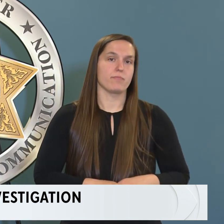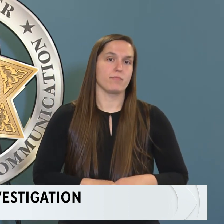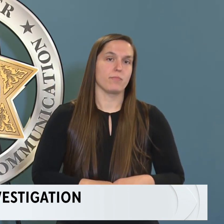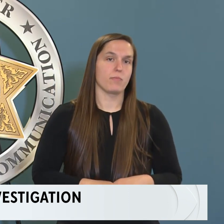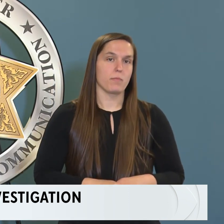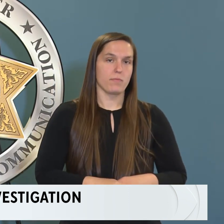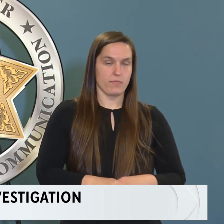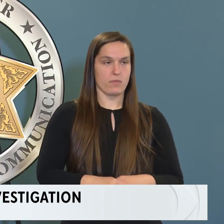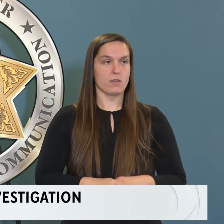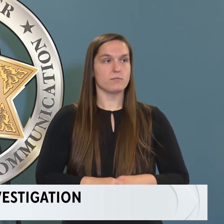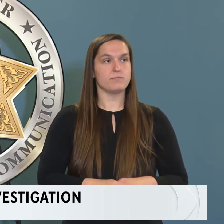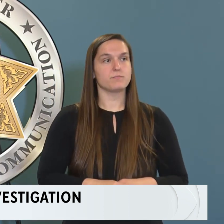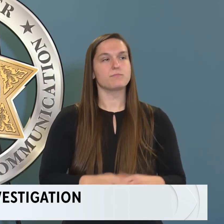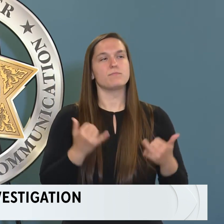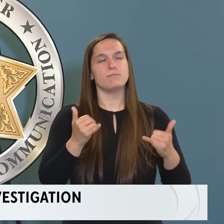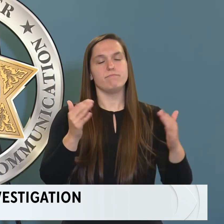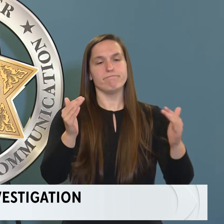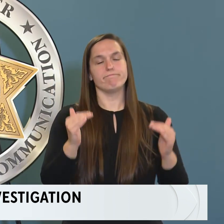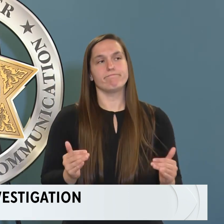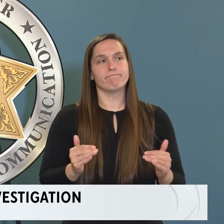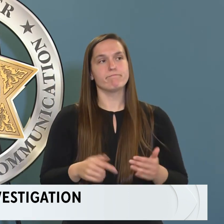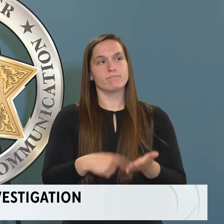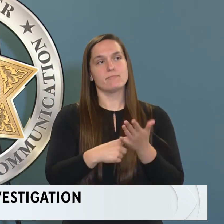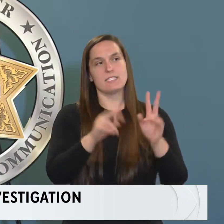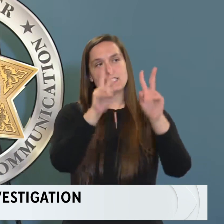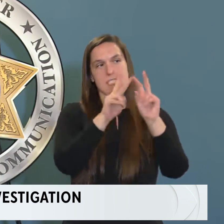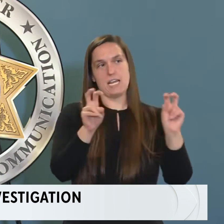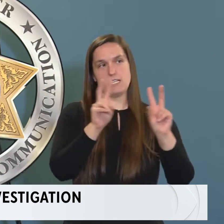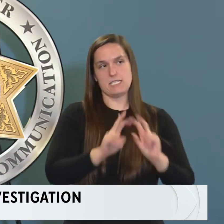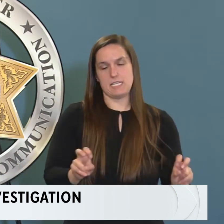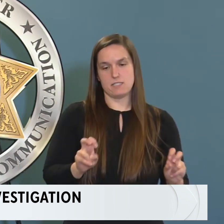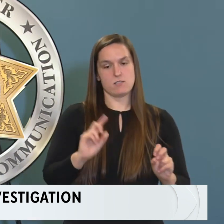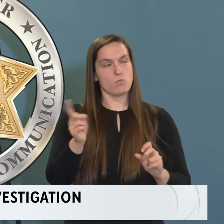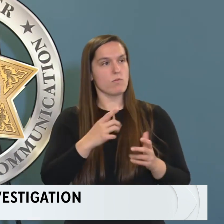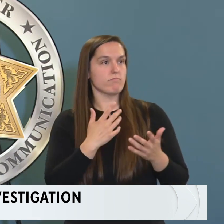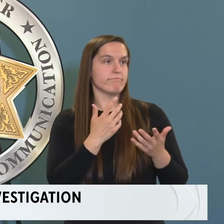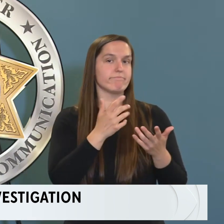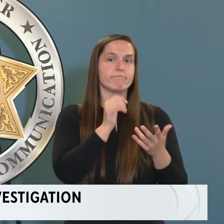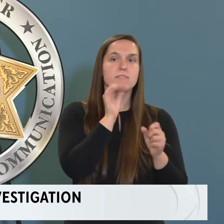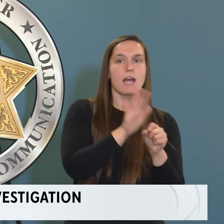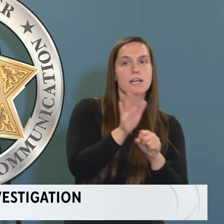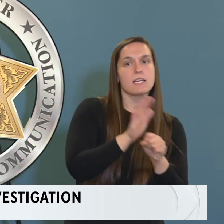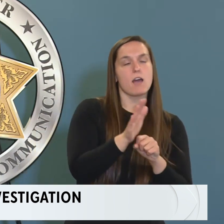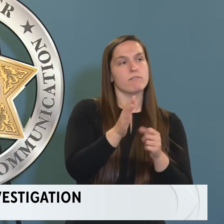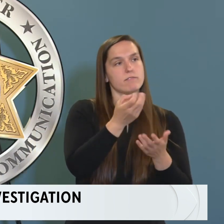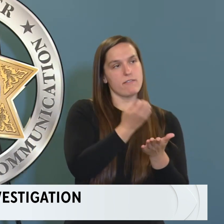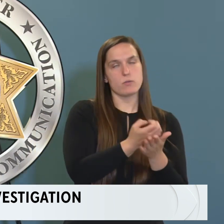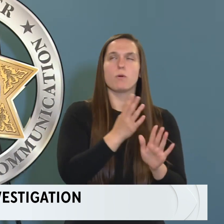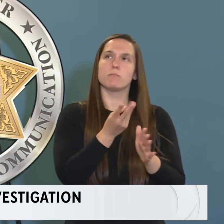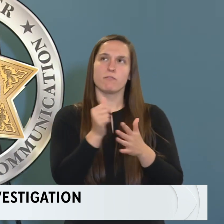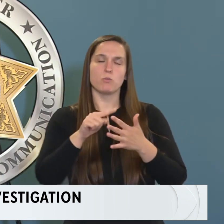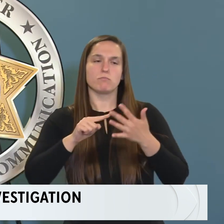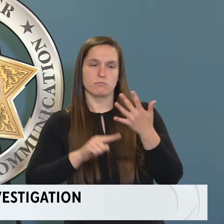COMMITTEE. WE SEEK TO DO THE RIGHT THING BASED ON THE EVIDENCE THAT WE HAVE AVAILABLE